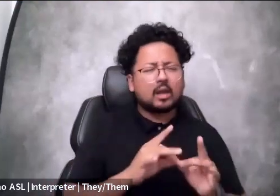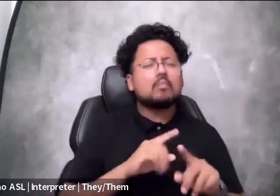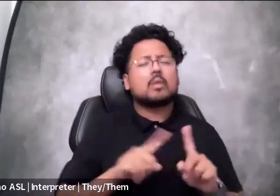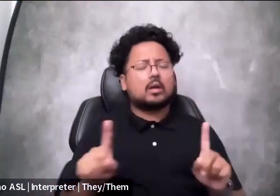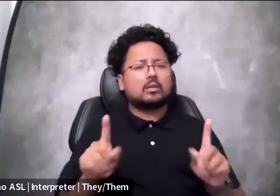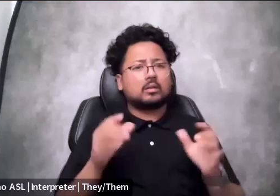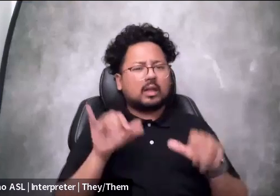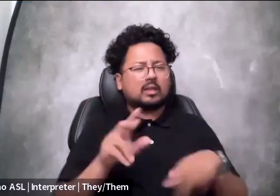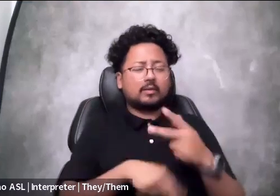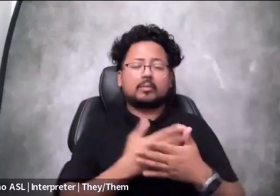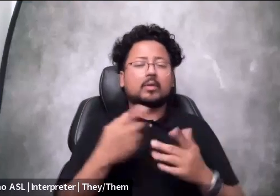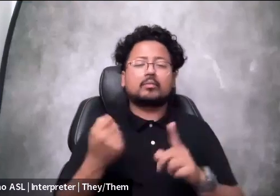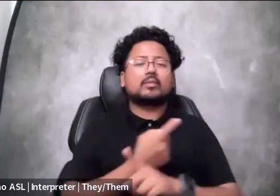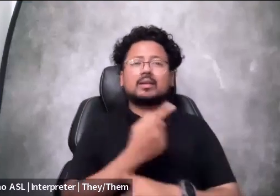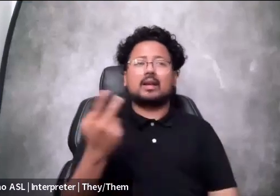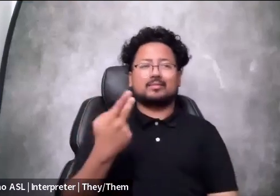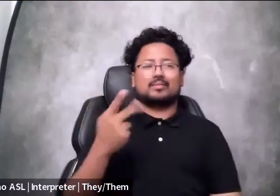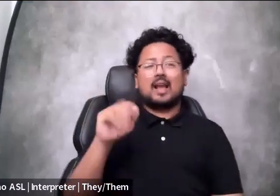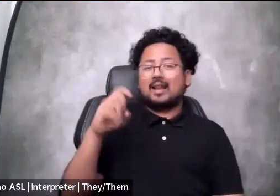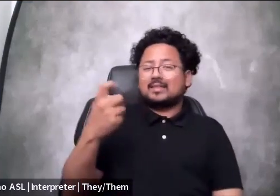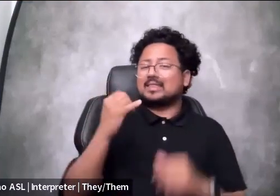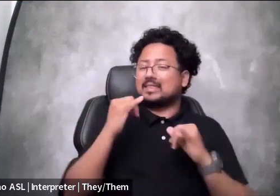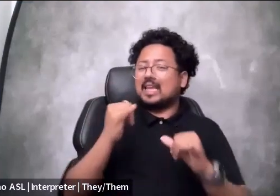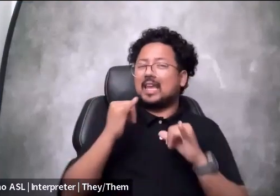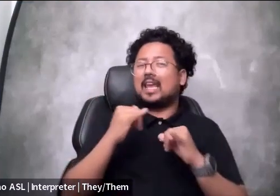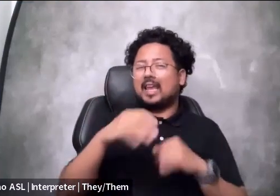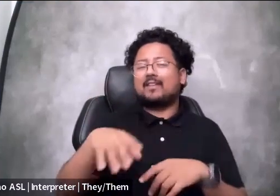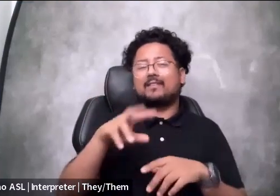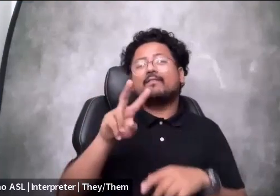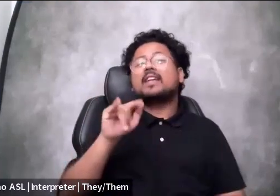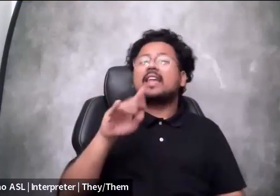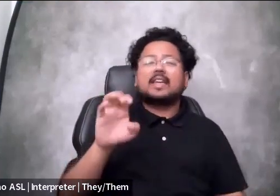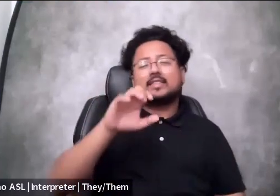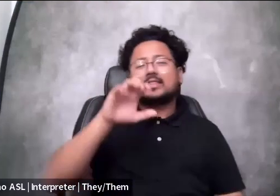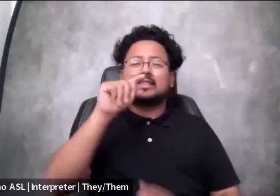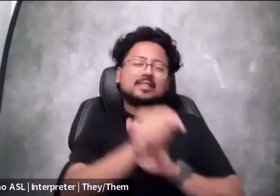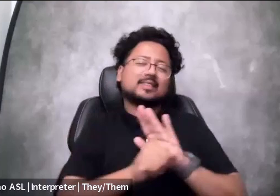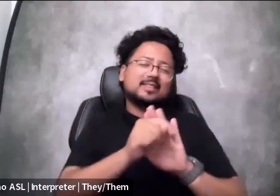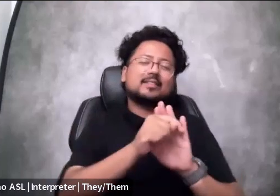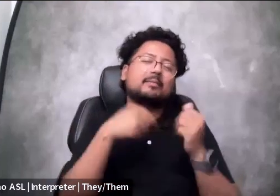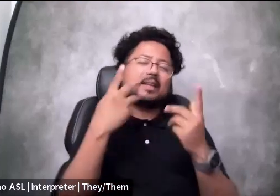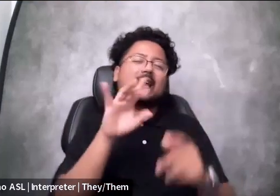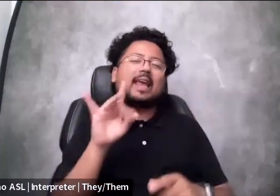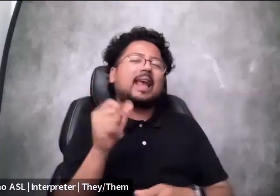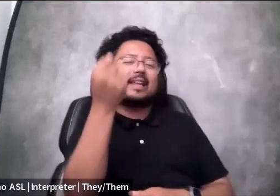Alex and I are a similar vintage and so have a lot of eighties references in common as you've already heard a little bit.